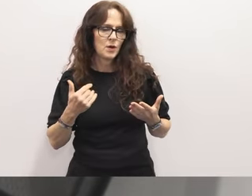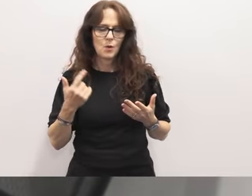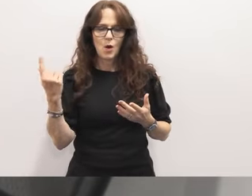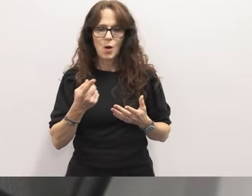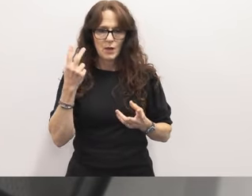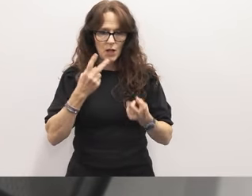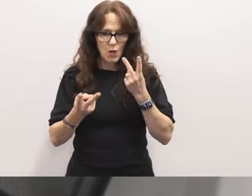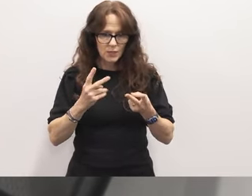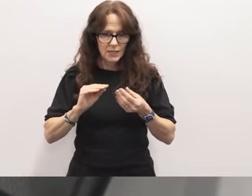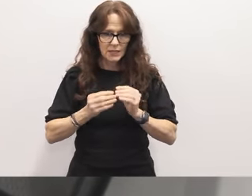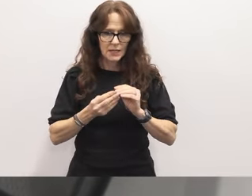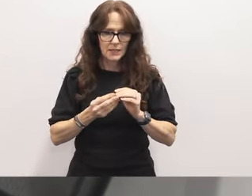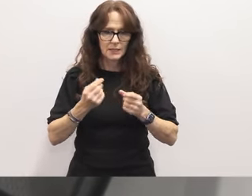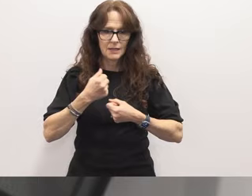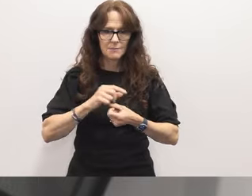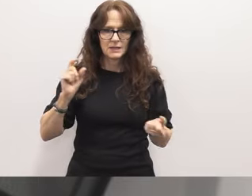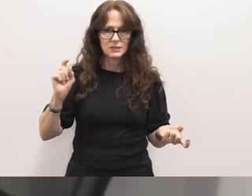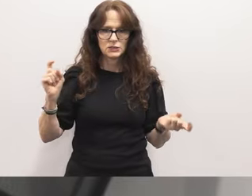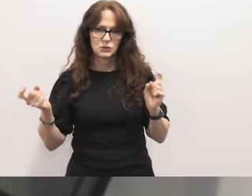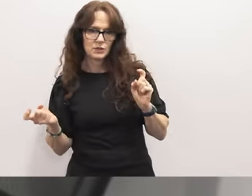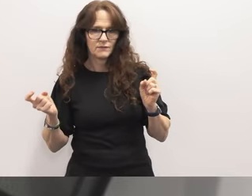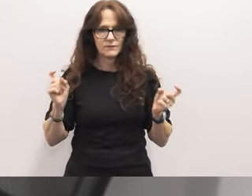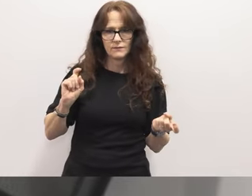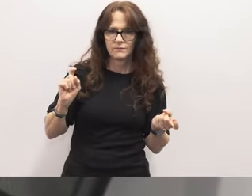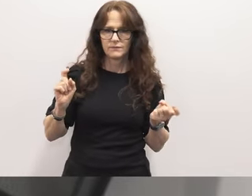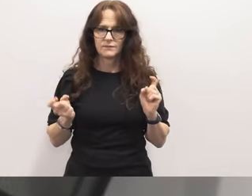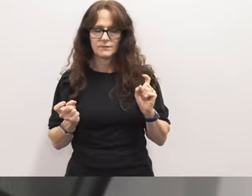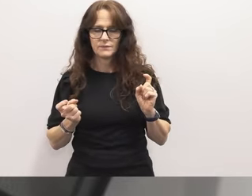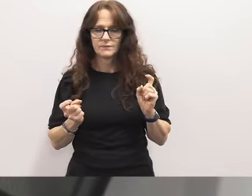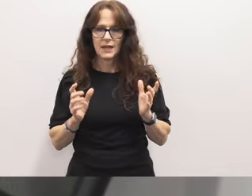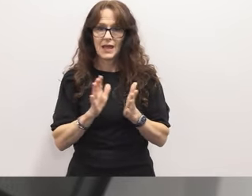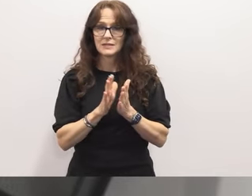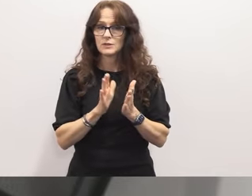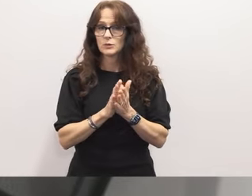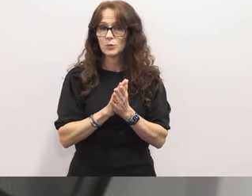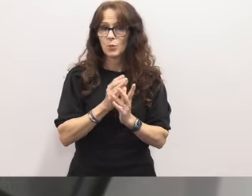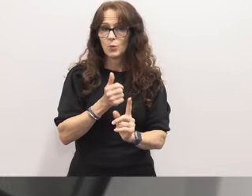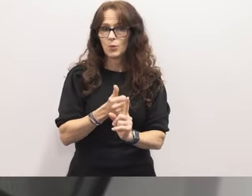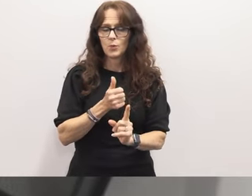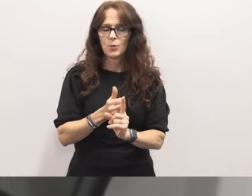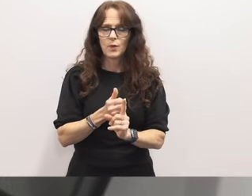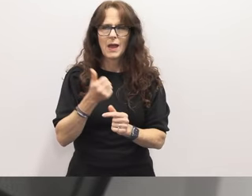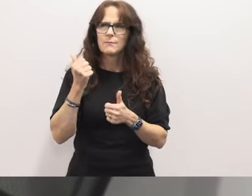and we're making shifts as a school site. I remember our very first year,